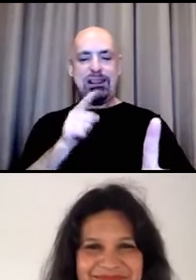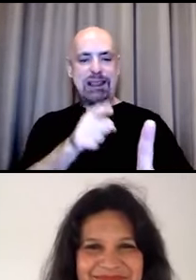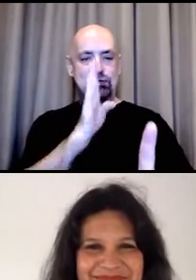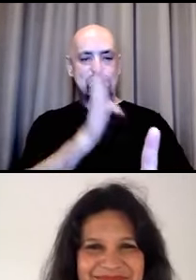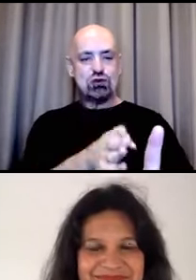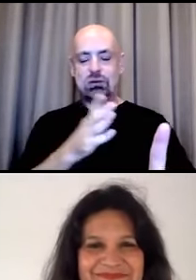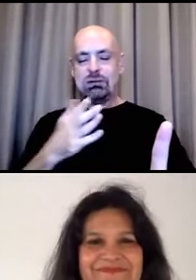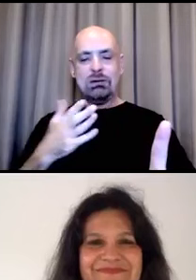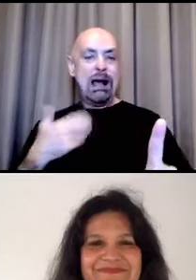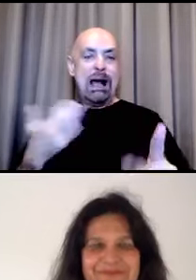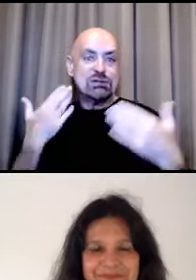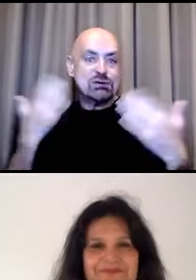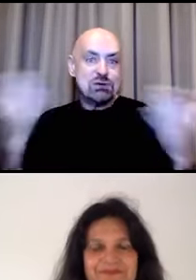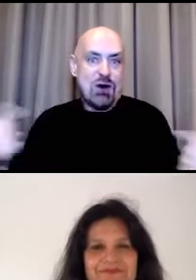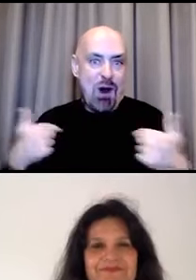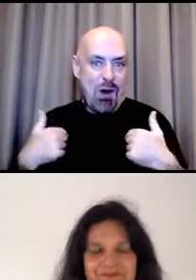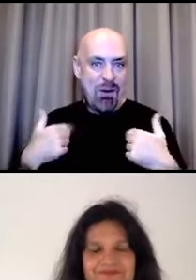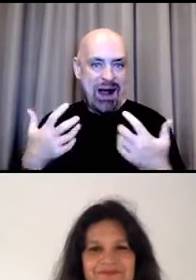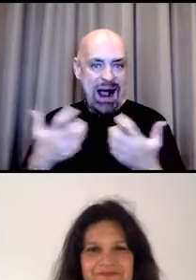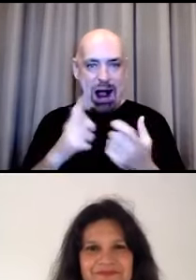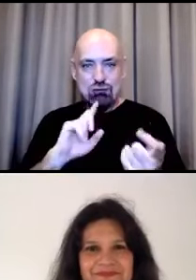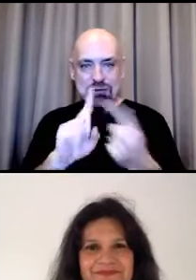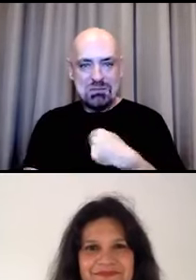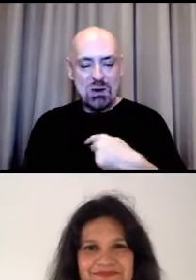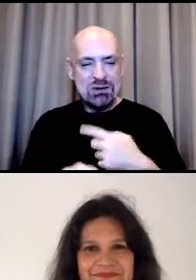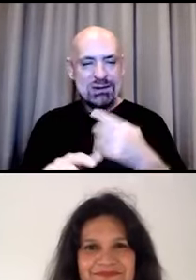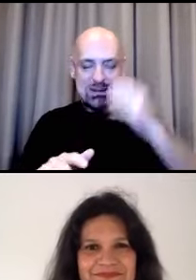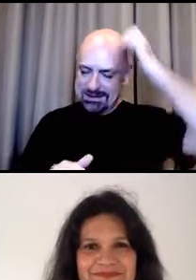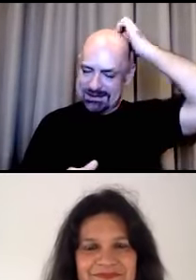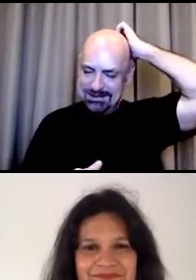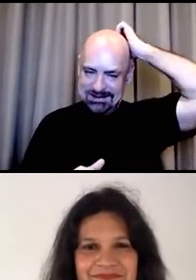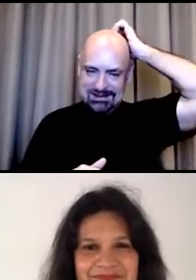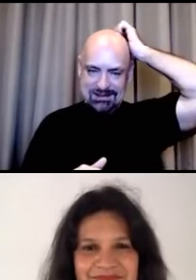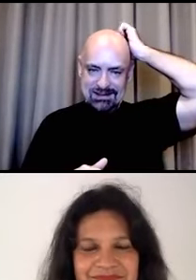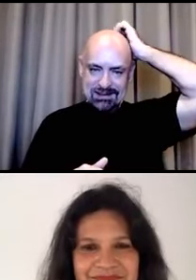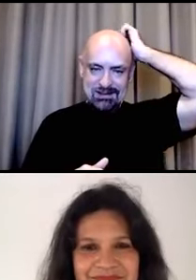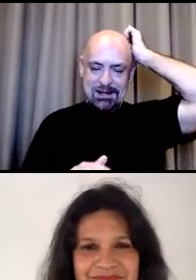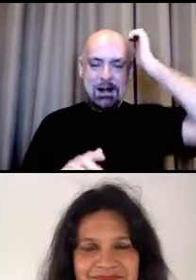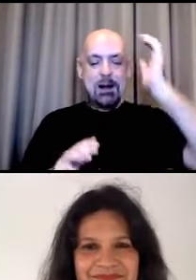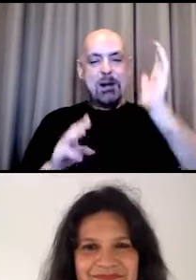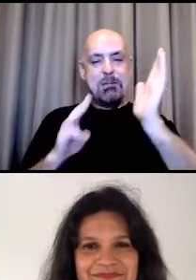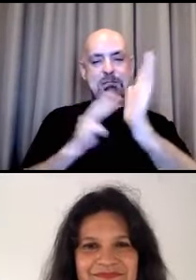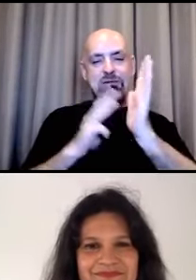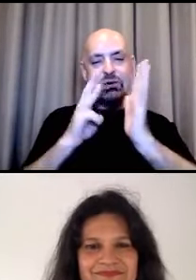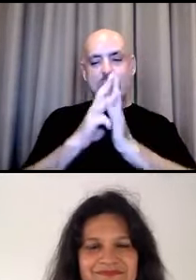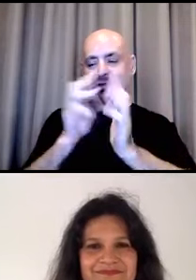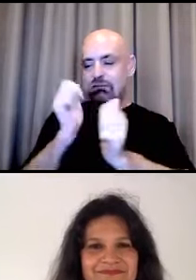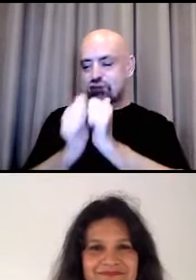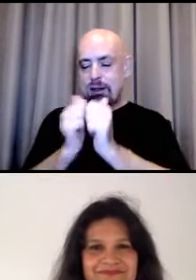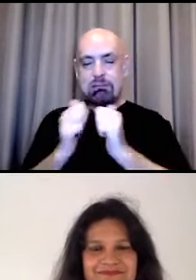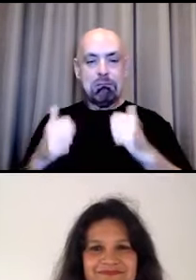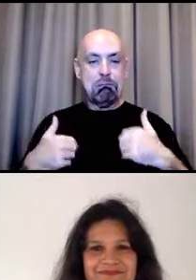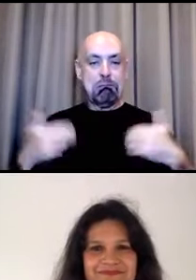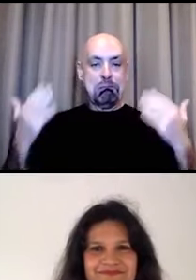issue I'll have to refer that to Simon I think . No these are problems that have arisen and we have to